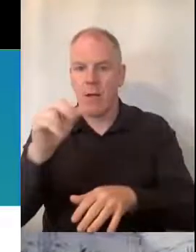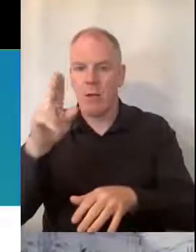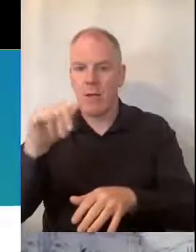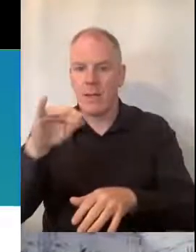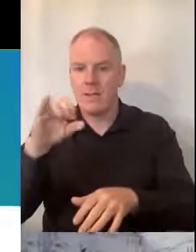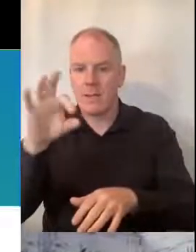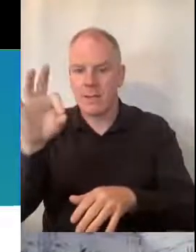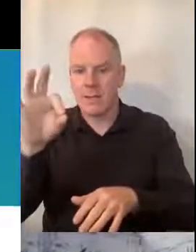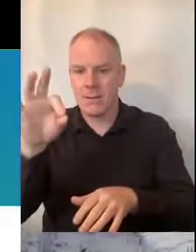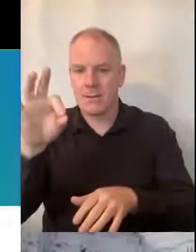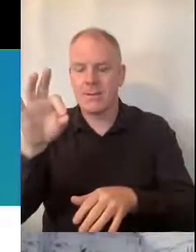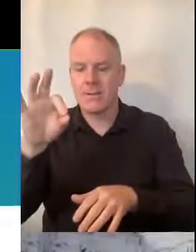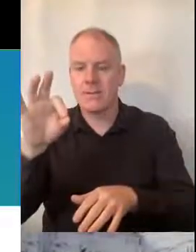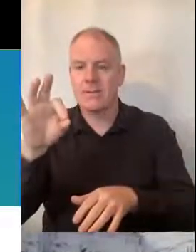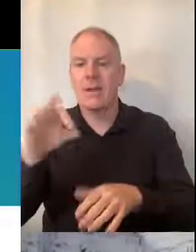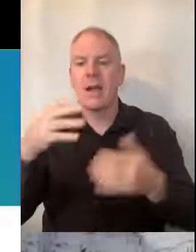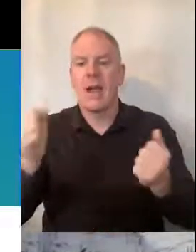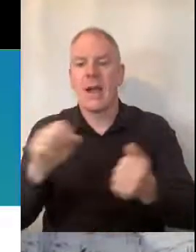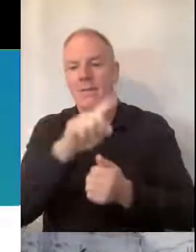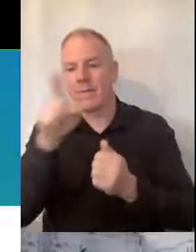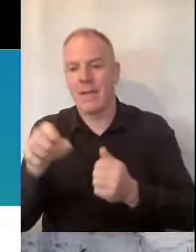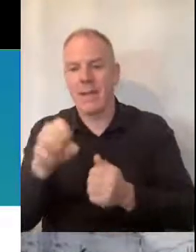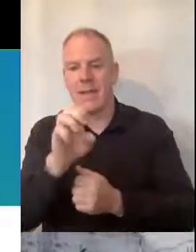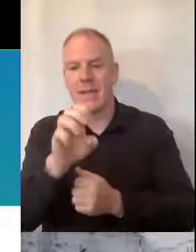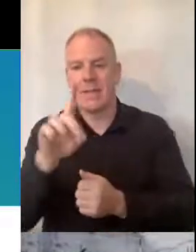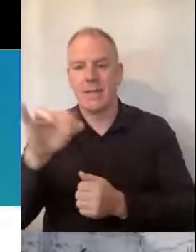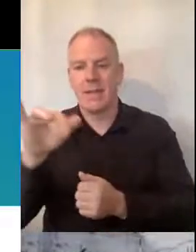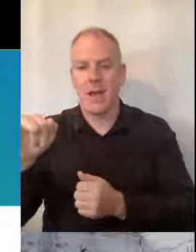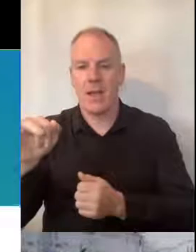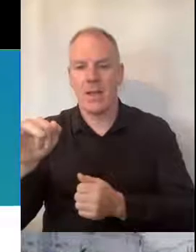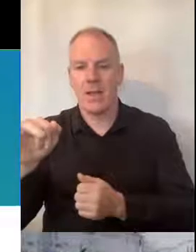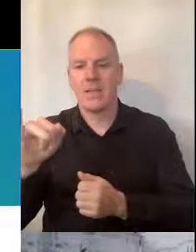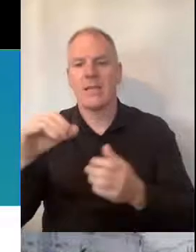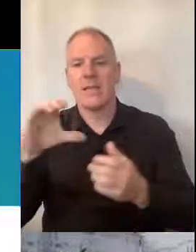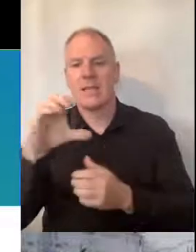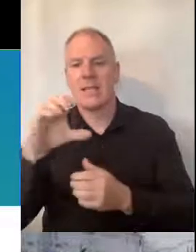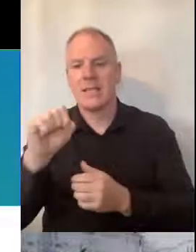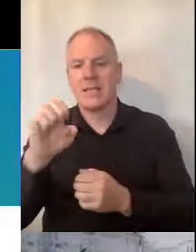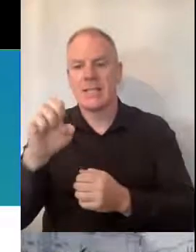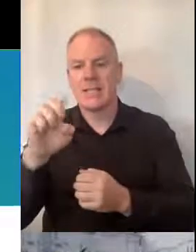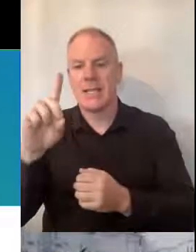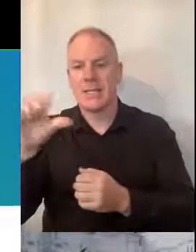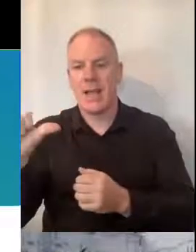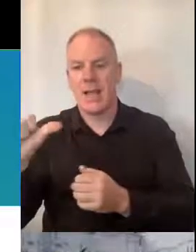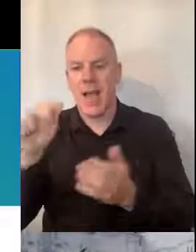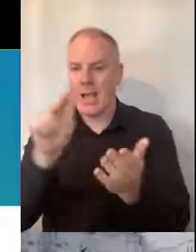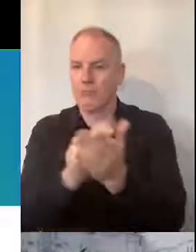And there's an EDI in the curriculum. Cedar Creditor course just being finished off and being developed,